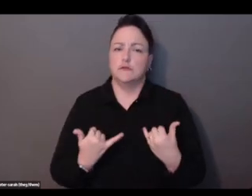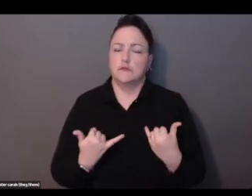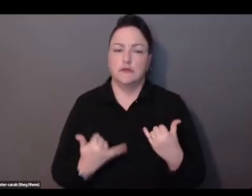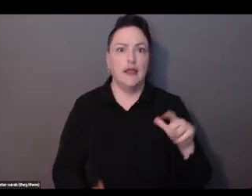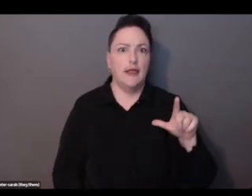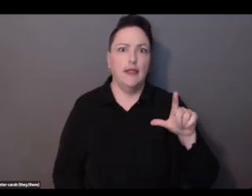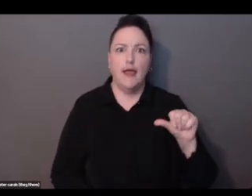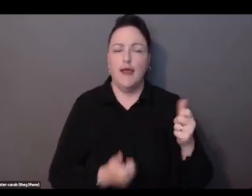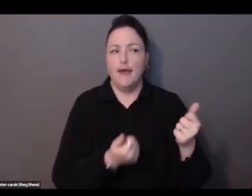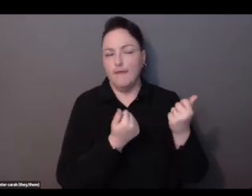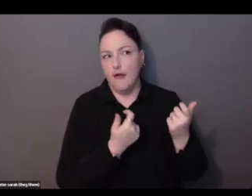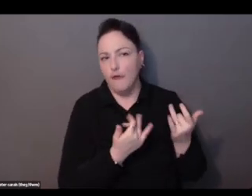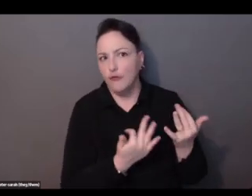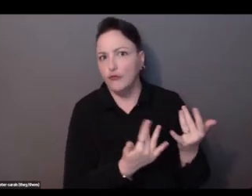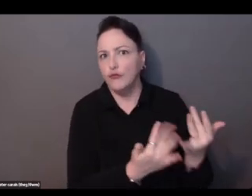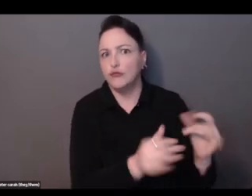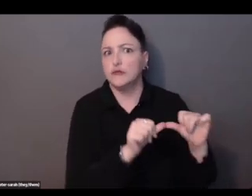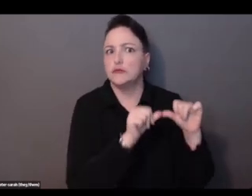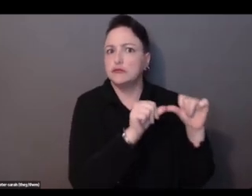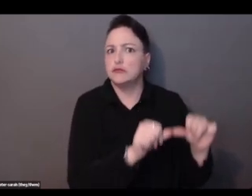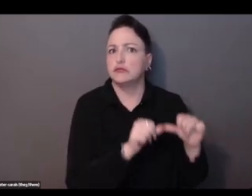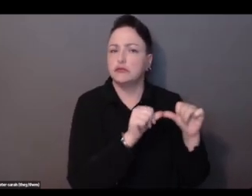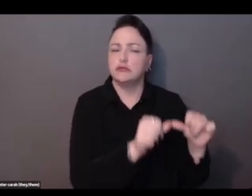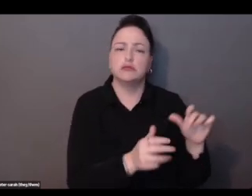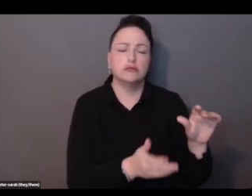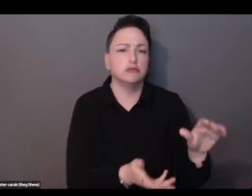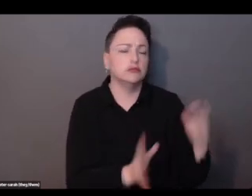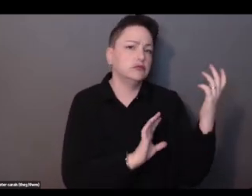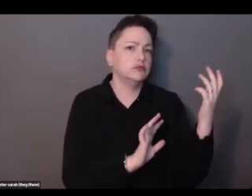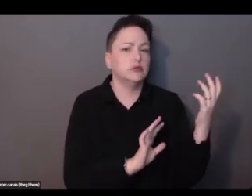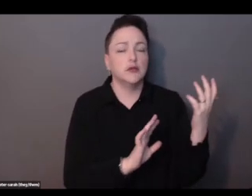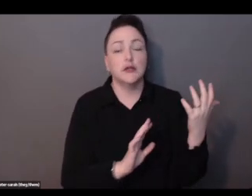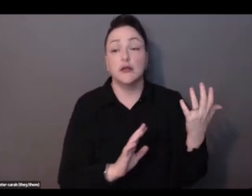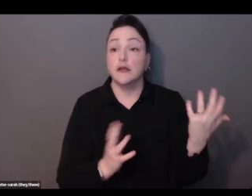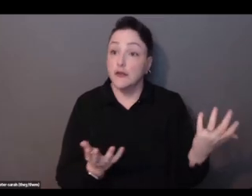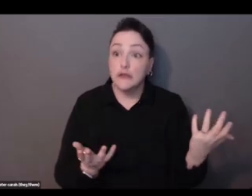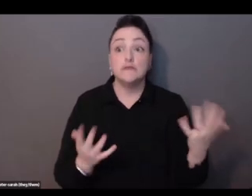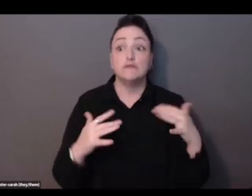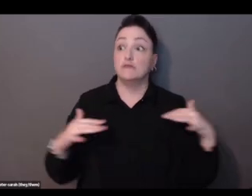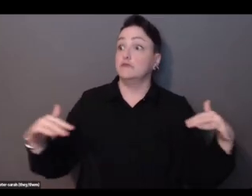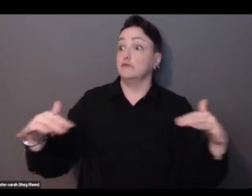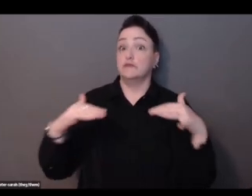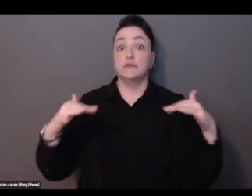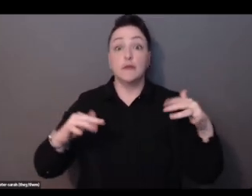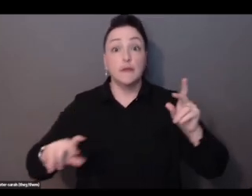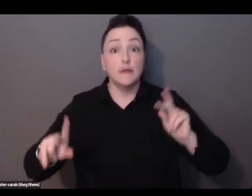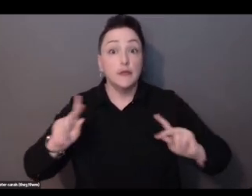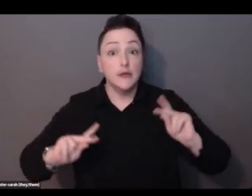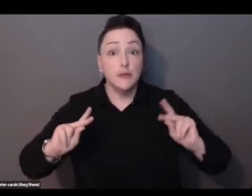I think that as people lose access to their homes and communities and people with